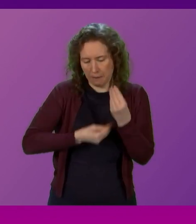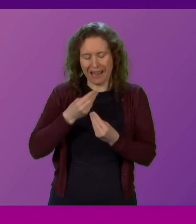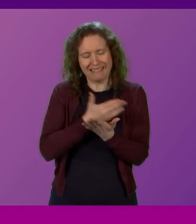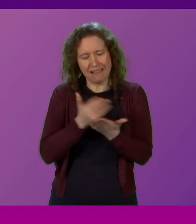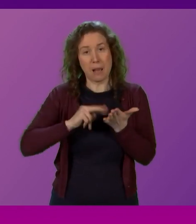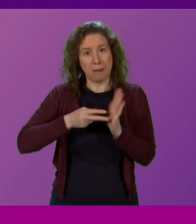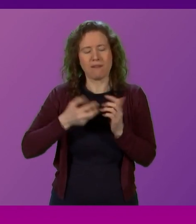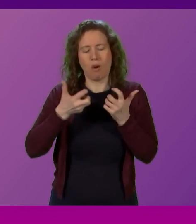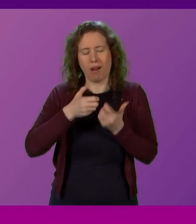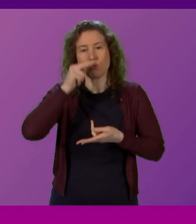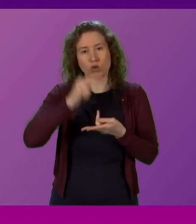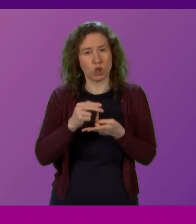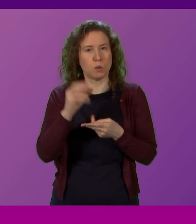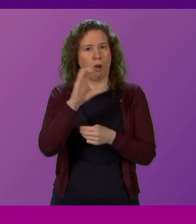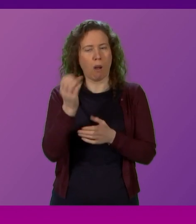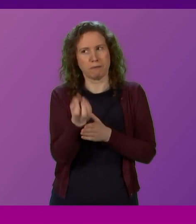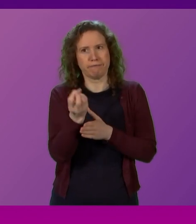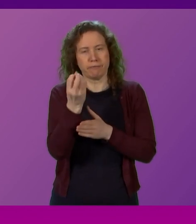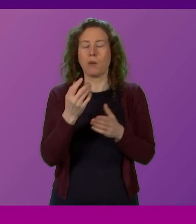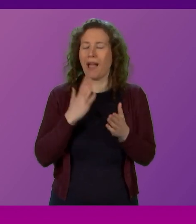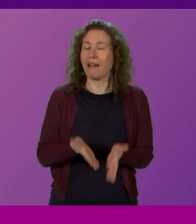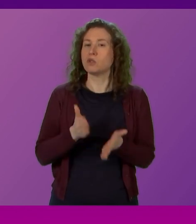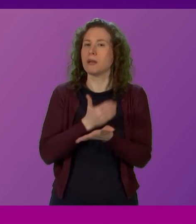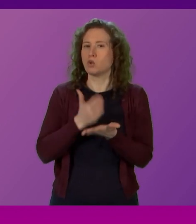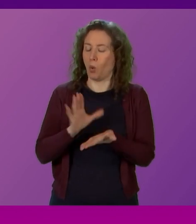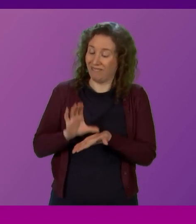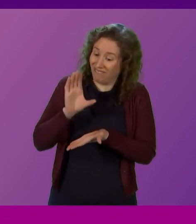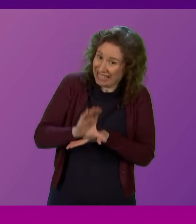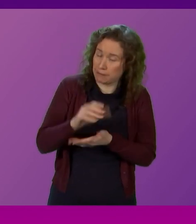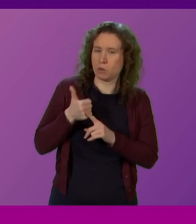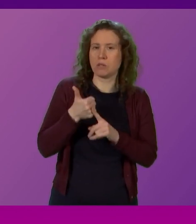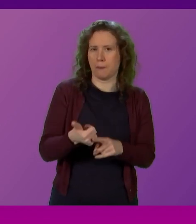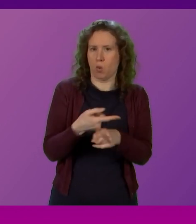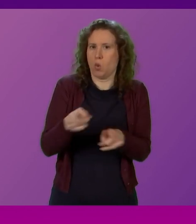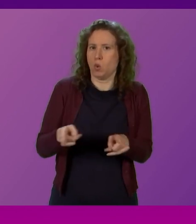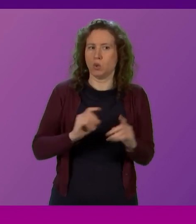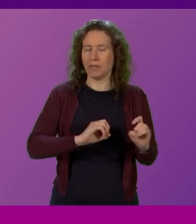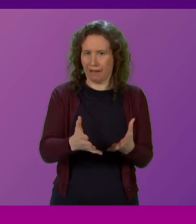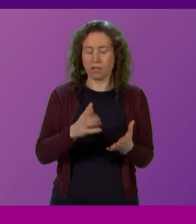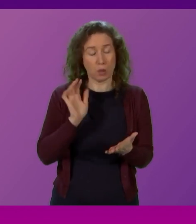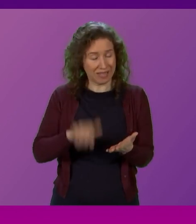Of course, we also need to make sure that investment is in place to back up all of that.